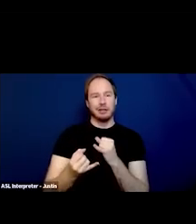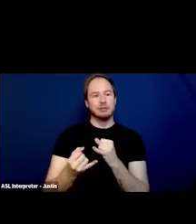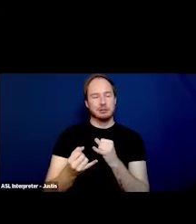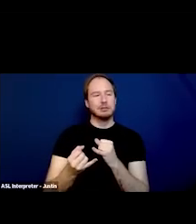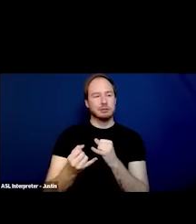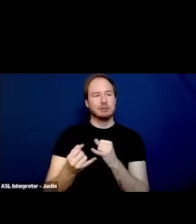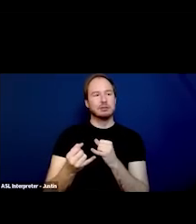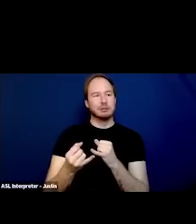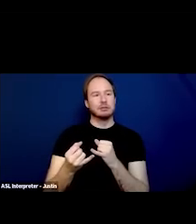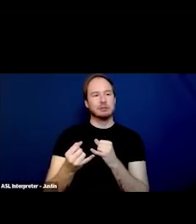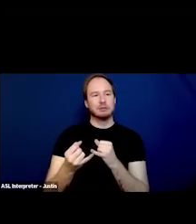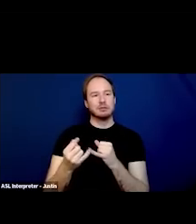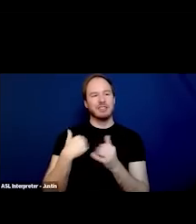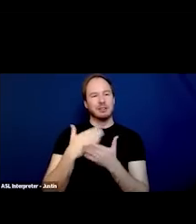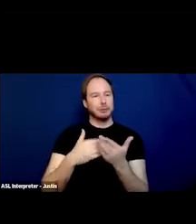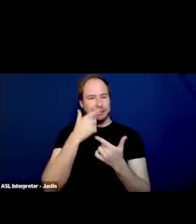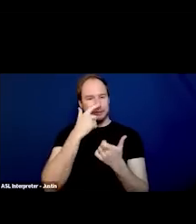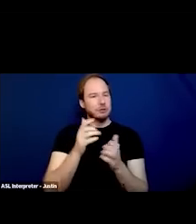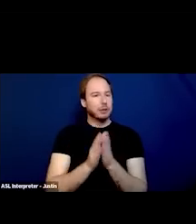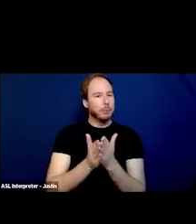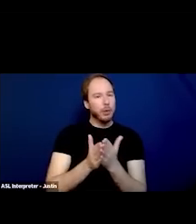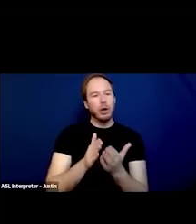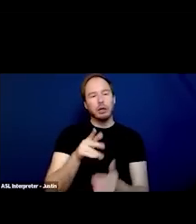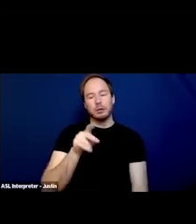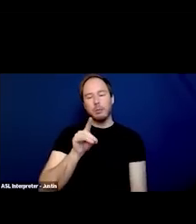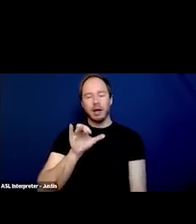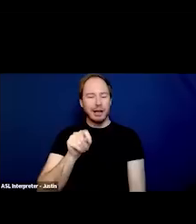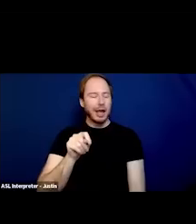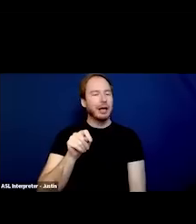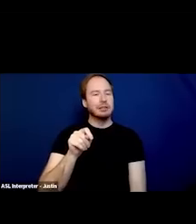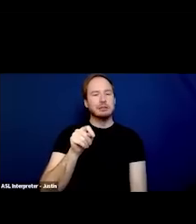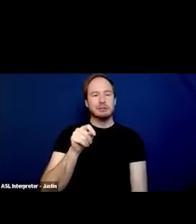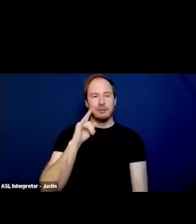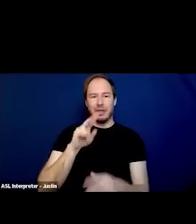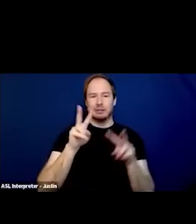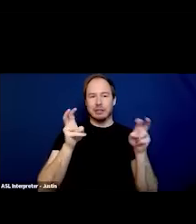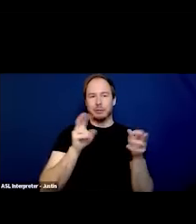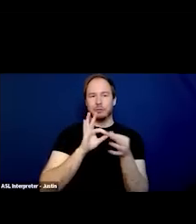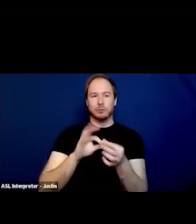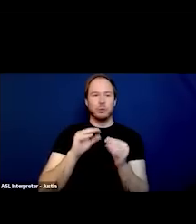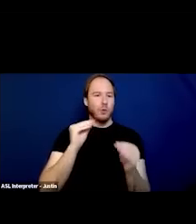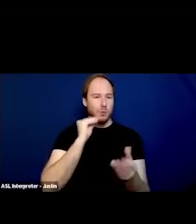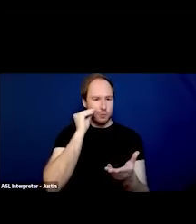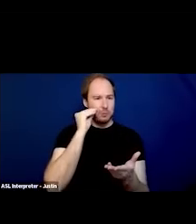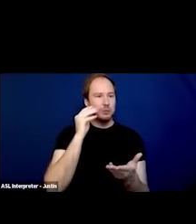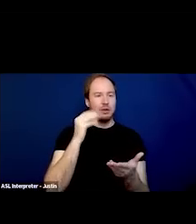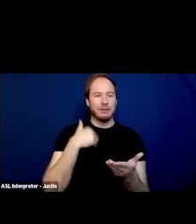And then on this slide, there's some interesting books, podcasts on the topic of homelessness that I really enjoy, some QR codes that'll take you to